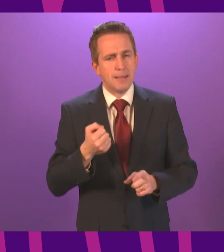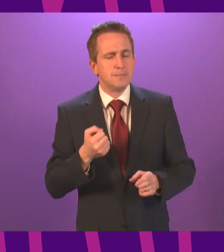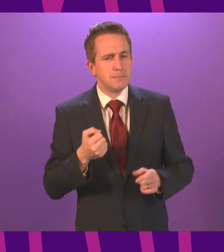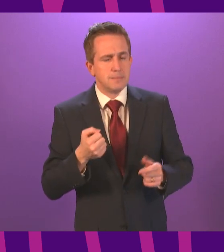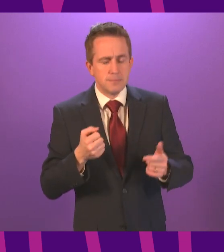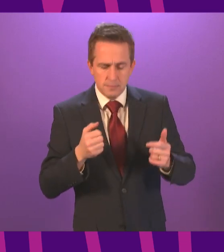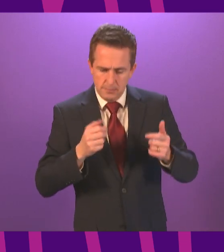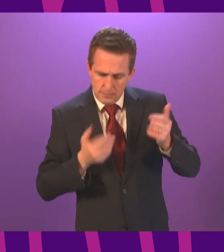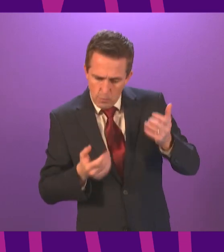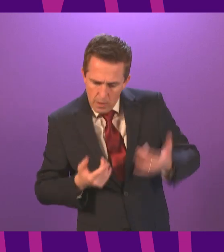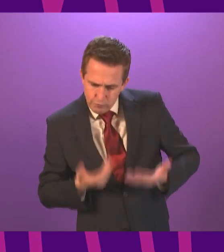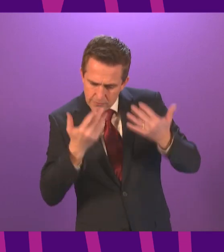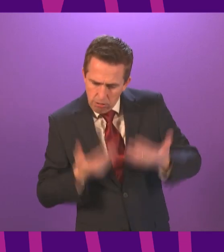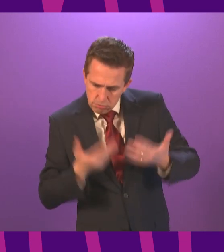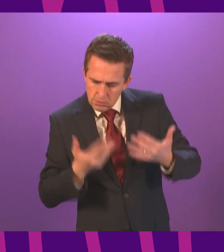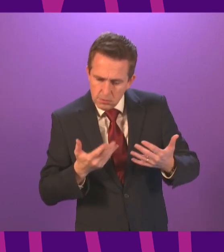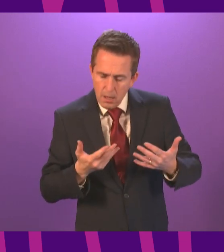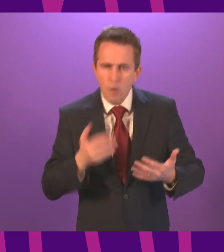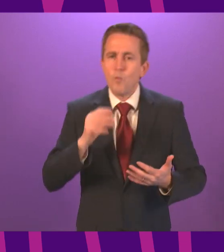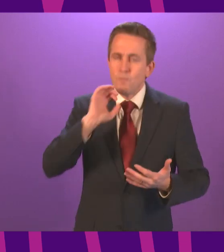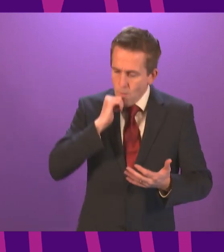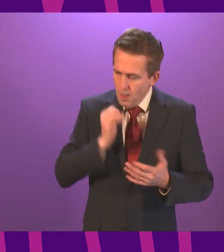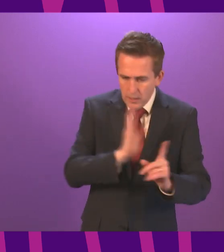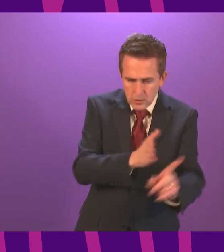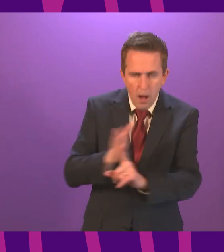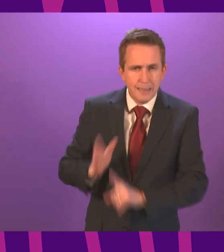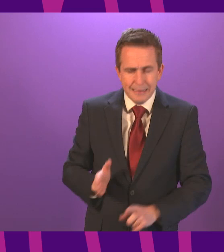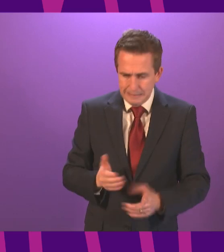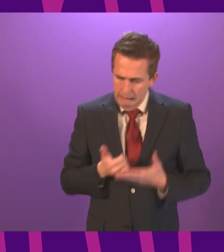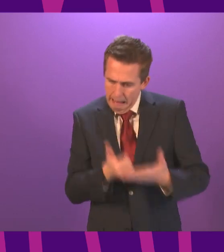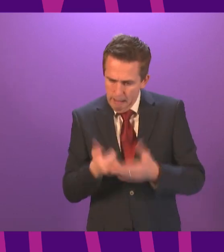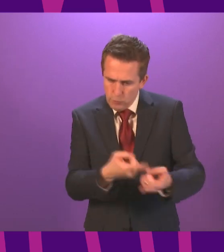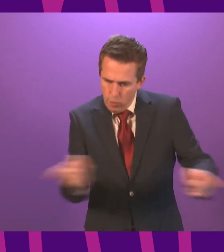is as targeted as it can be at those in need. The definition of those in need is changing,